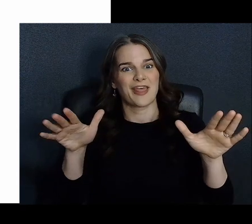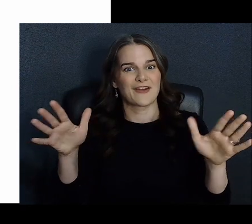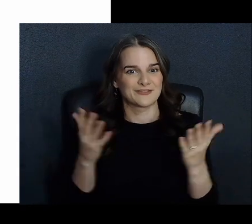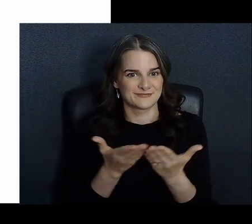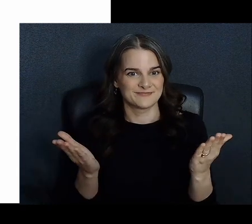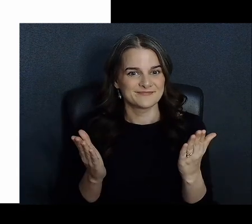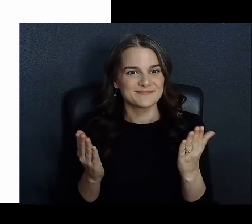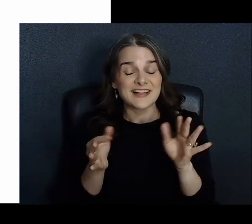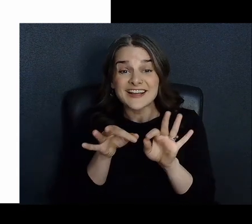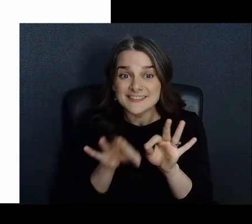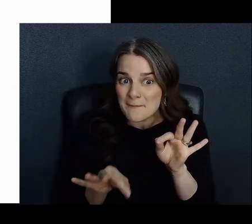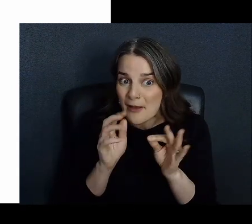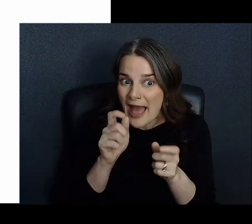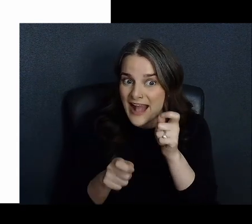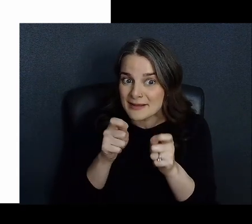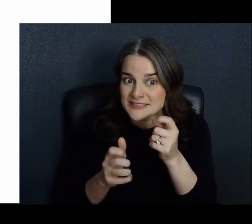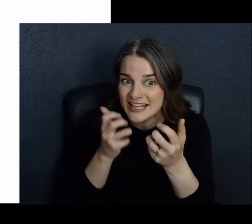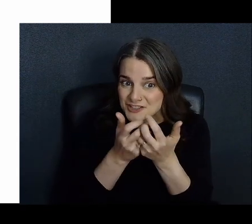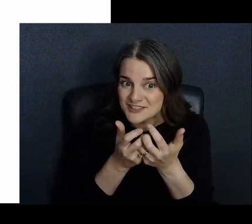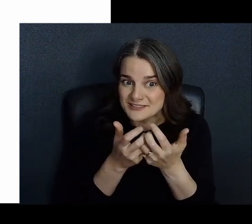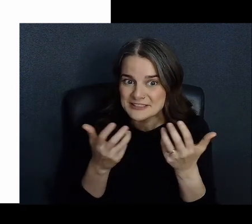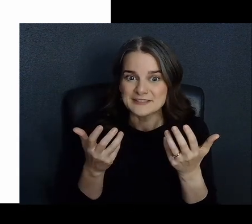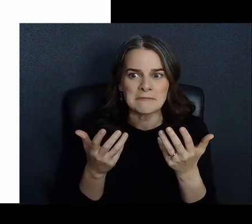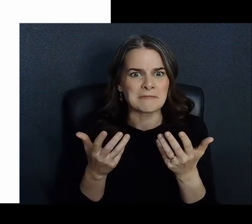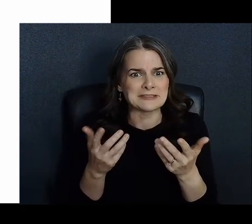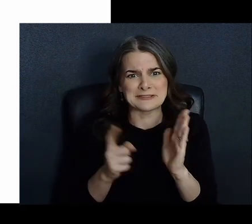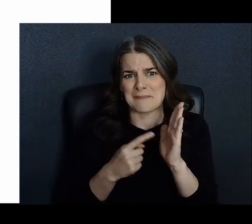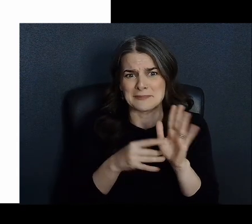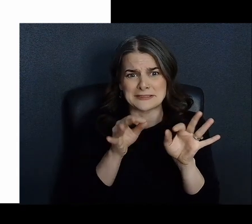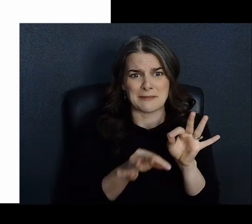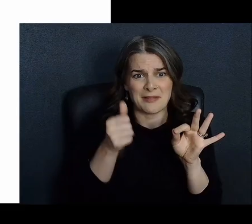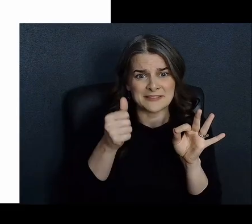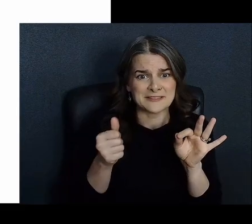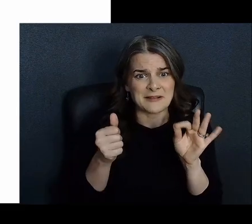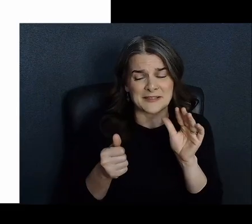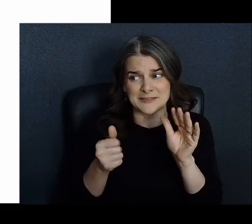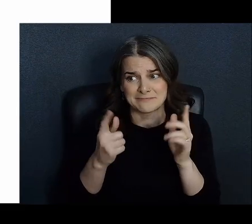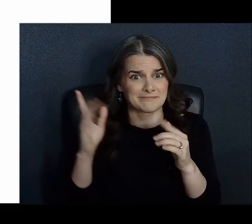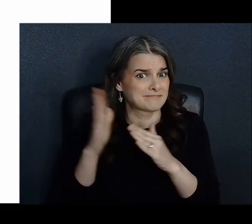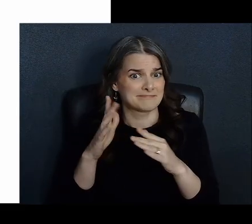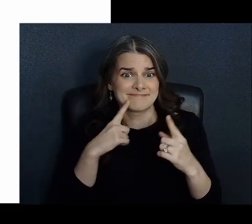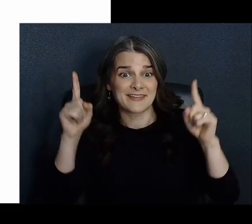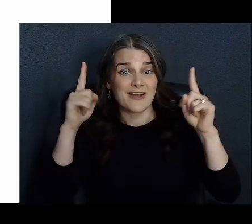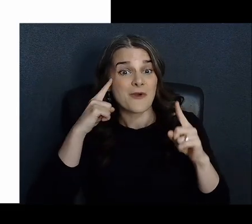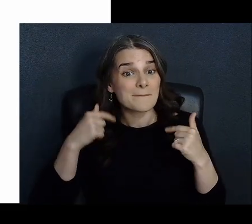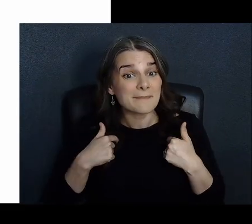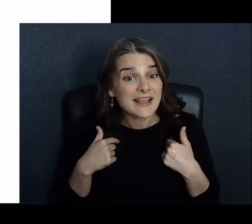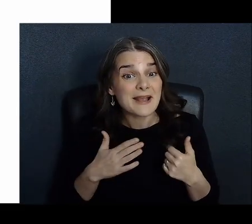Sometimes the simplest things are the most effective. So for me to use my microwave, for example, I have tactile marks on the buttons